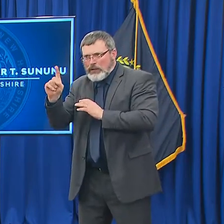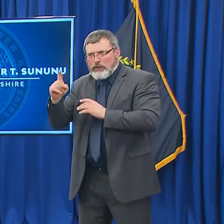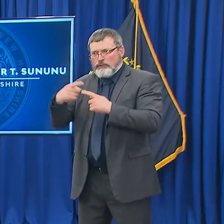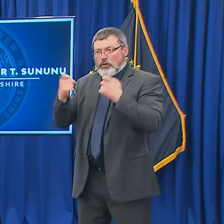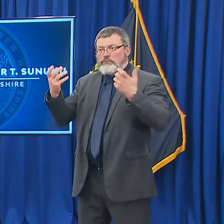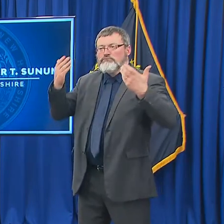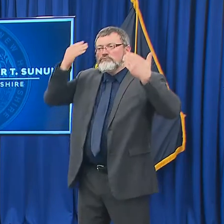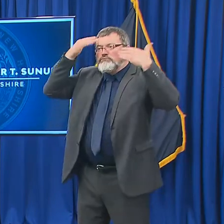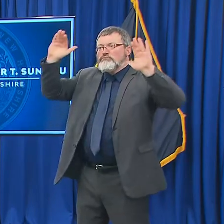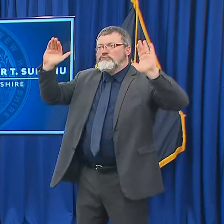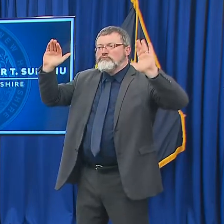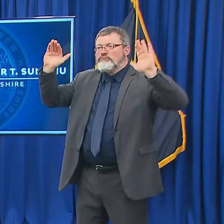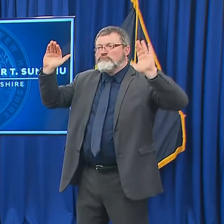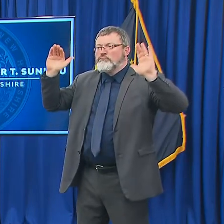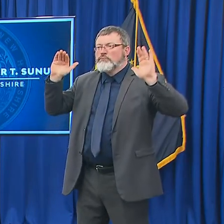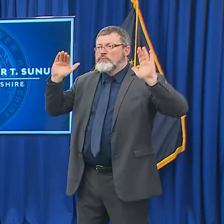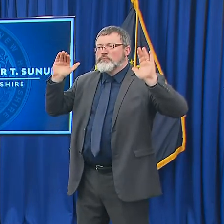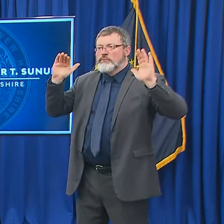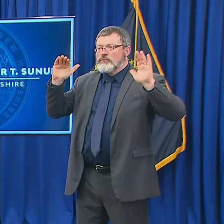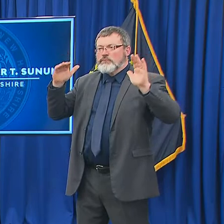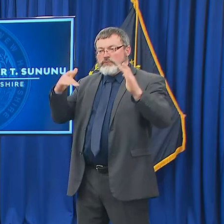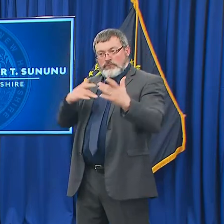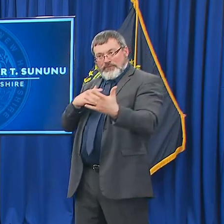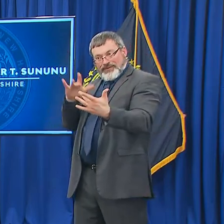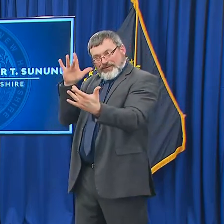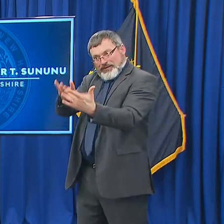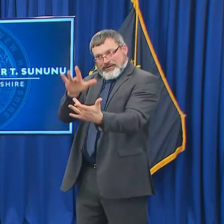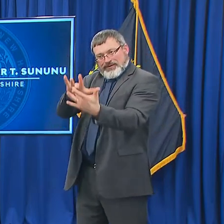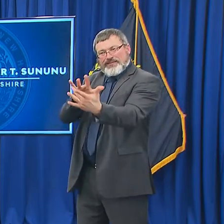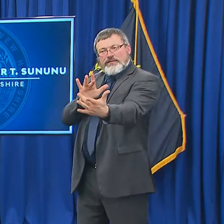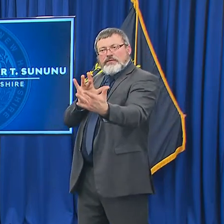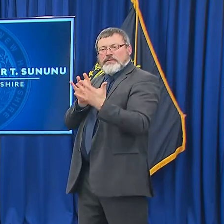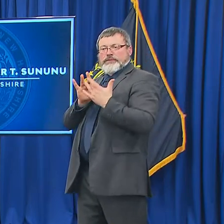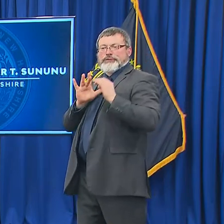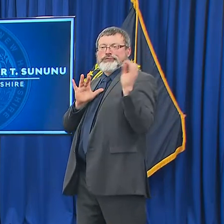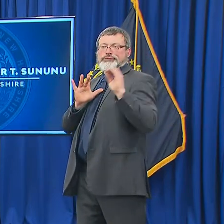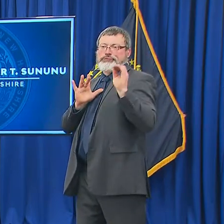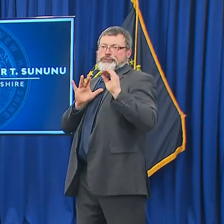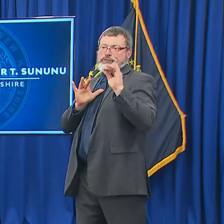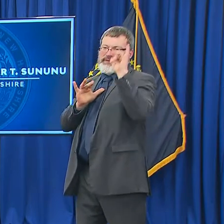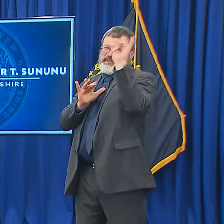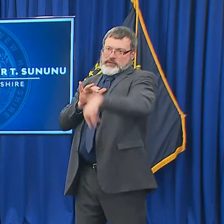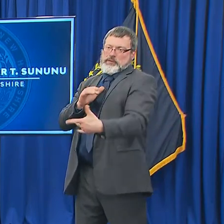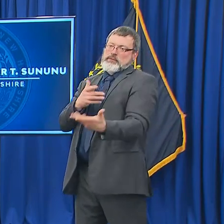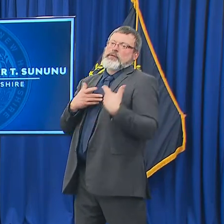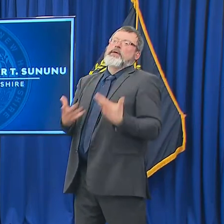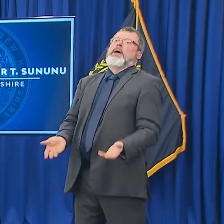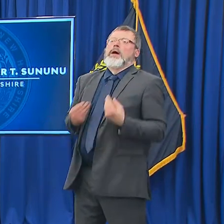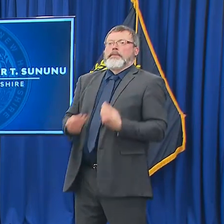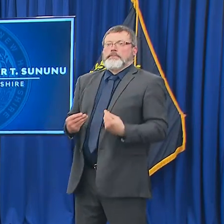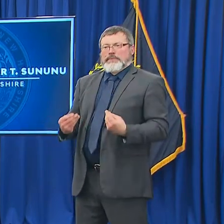of readjusting prioritizing as that need builds up and we're bringing more and more staff on to handle that as well.